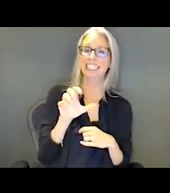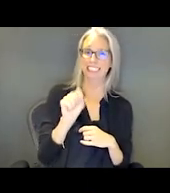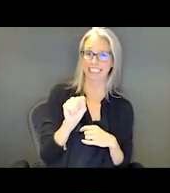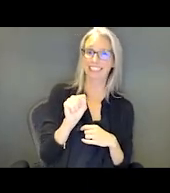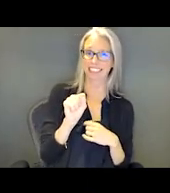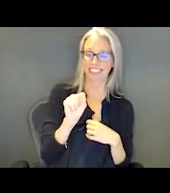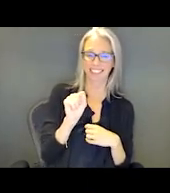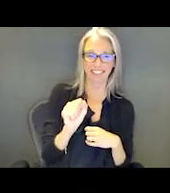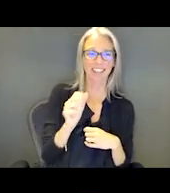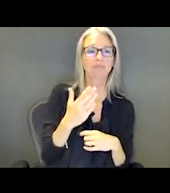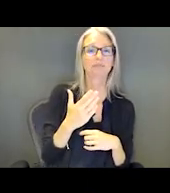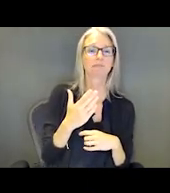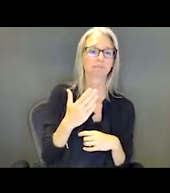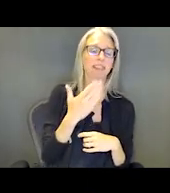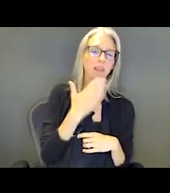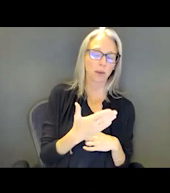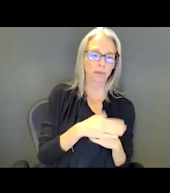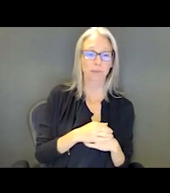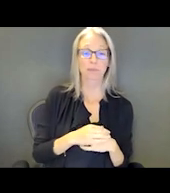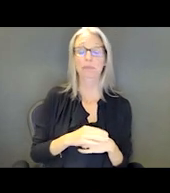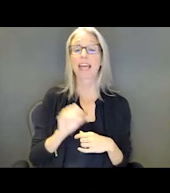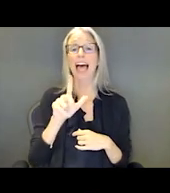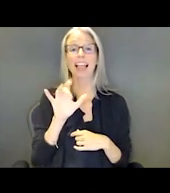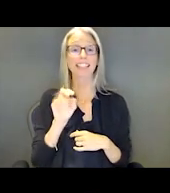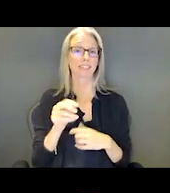So thank you guys. Thank you. And welcome, Craig, Glennis, Michaela. Thank you for sharing all of that information.